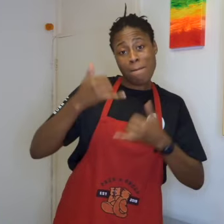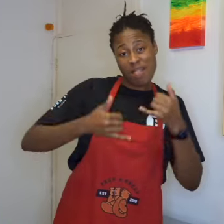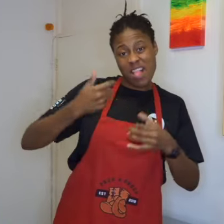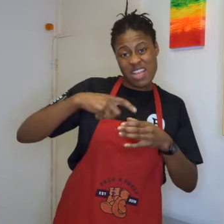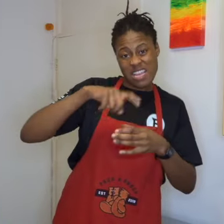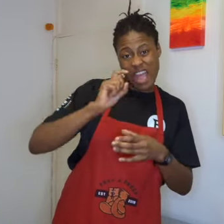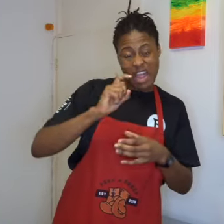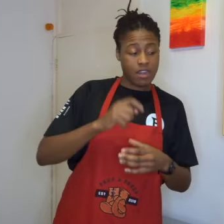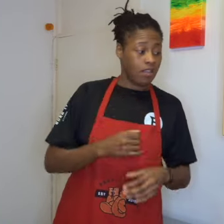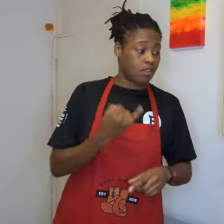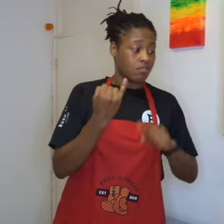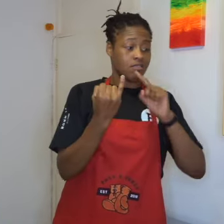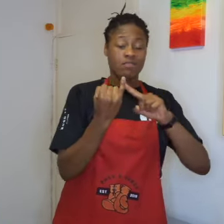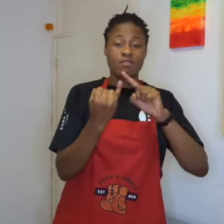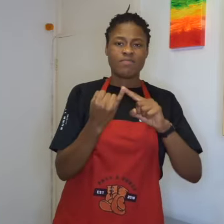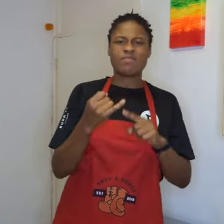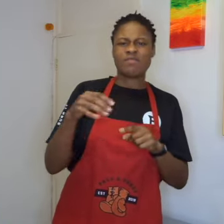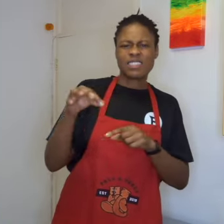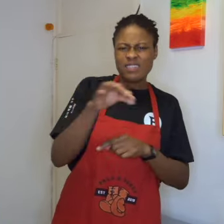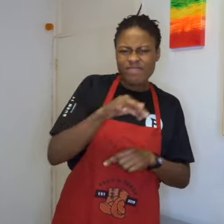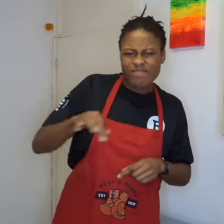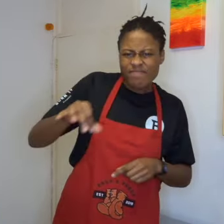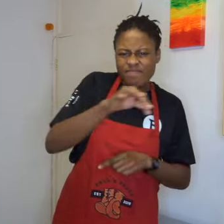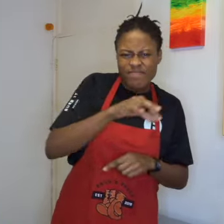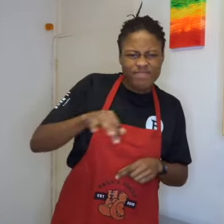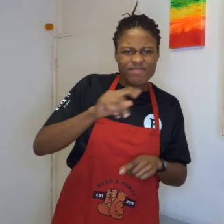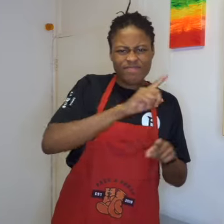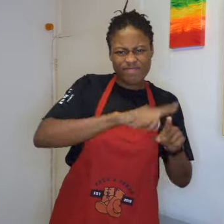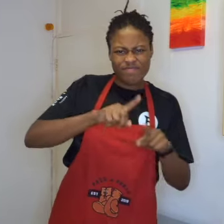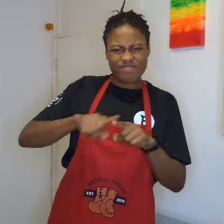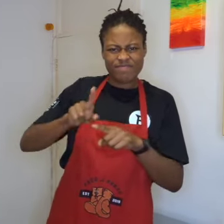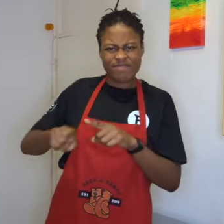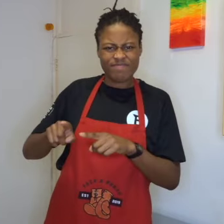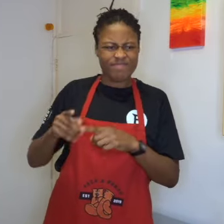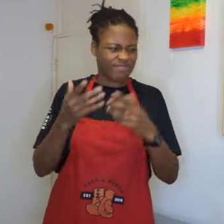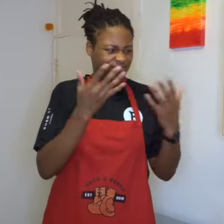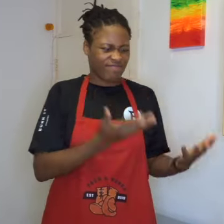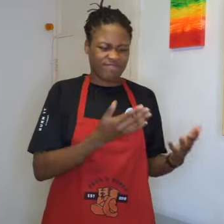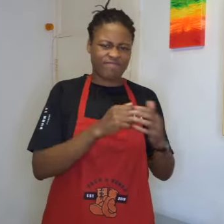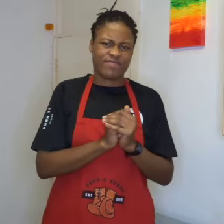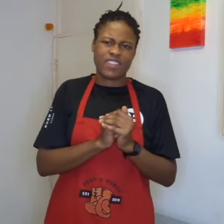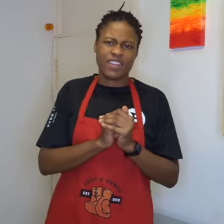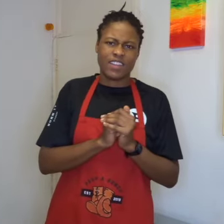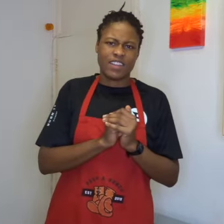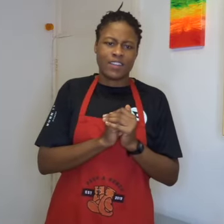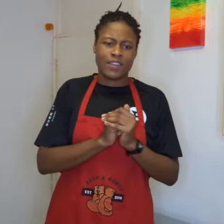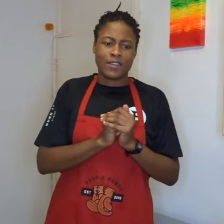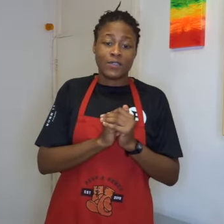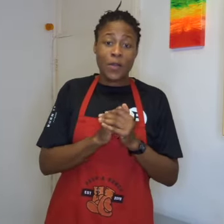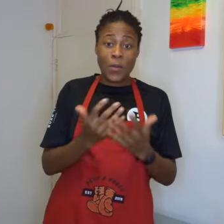milk and some seasonings.